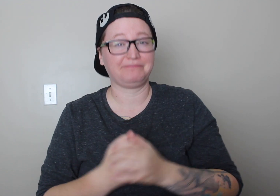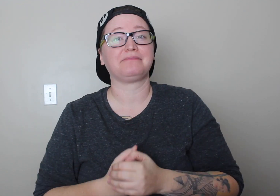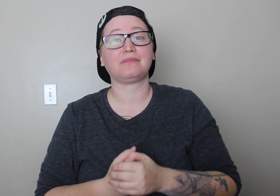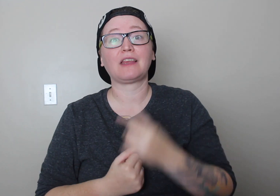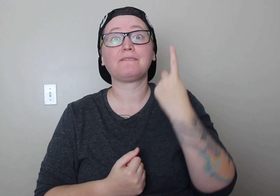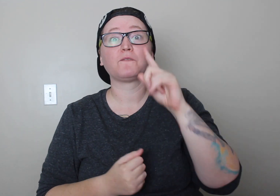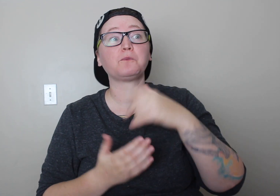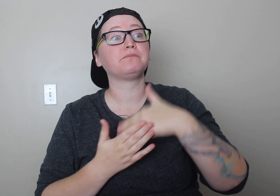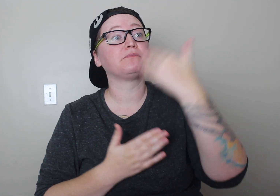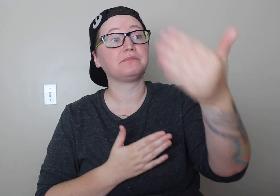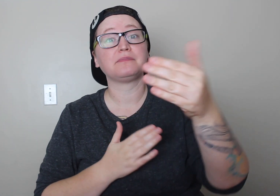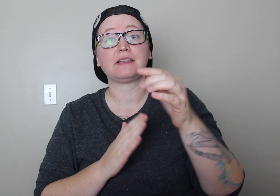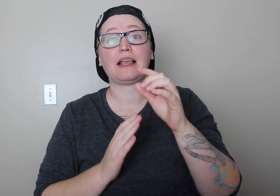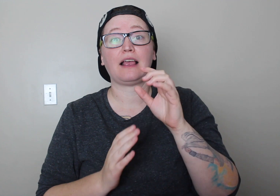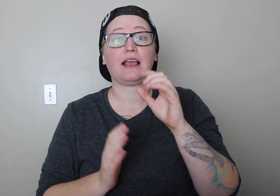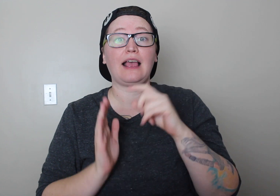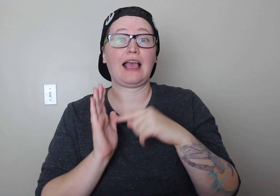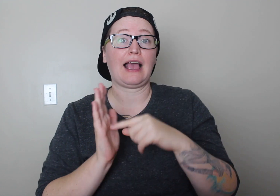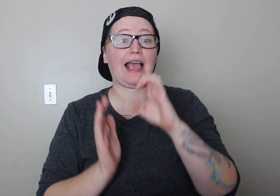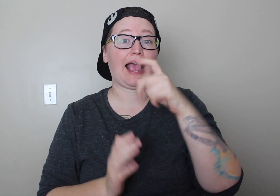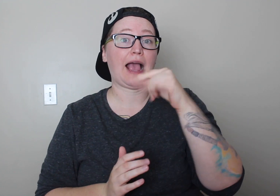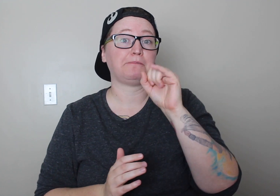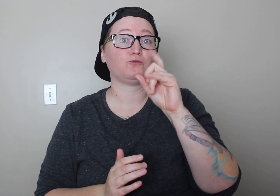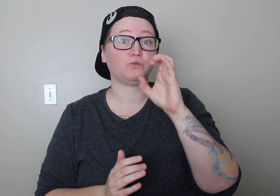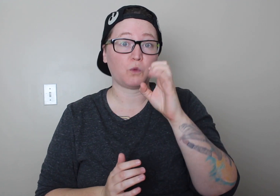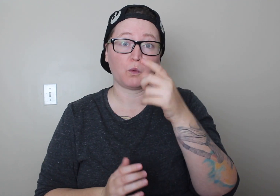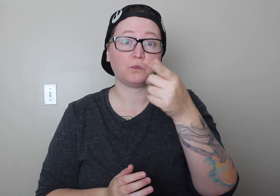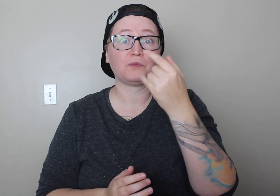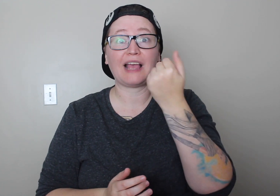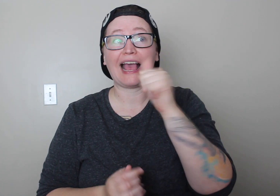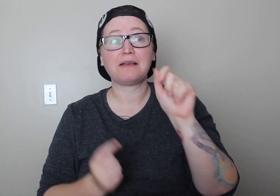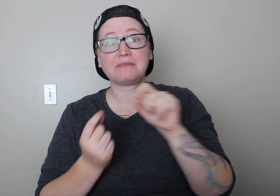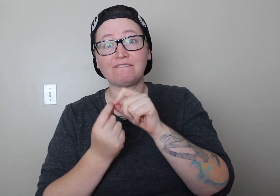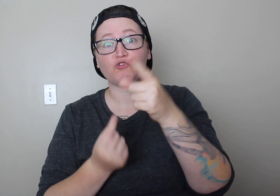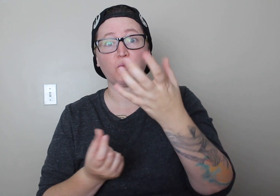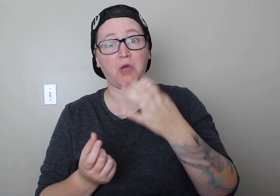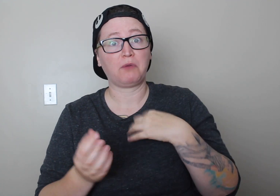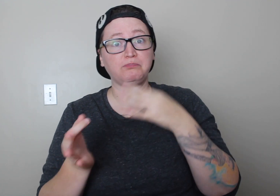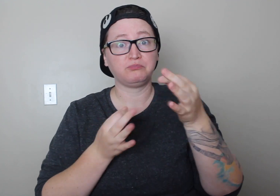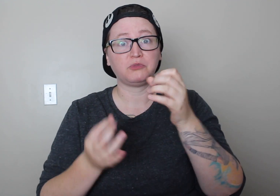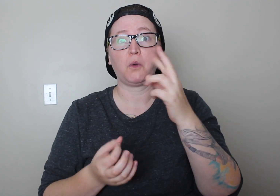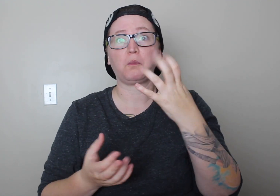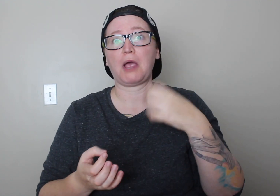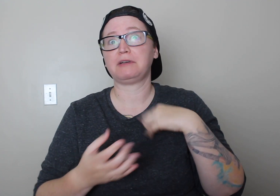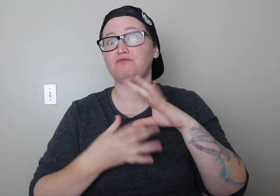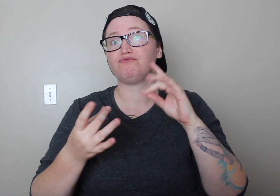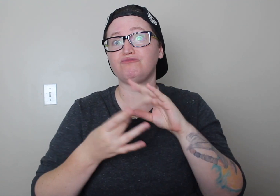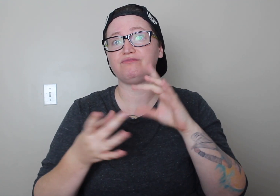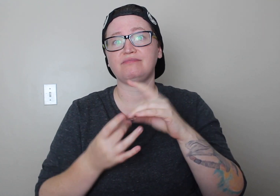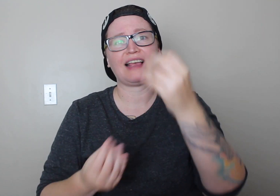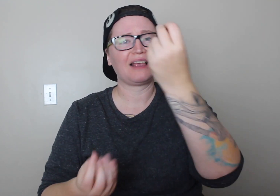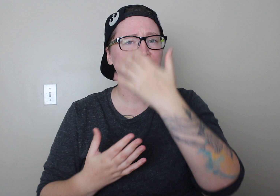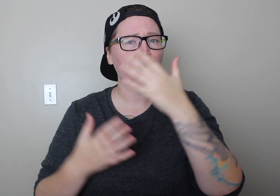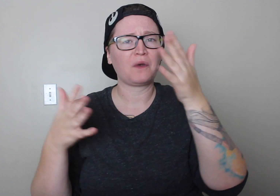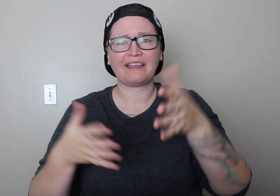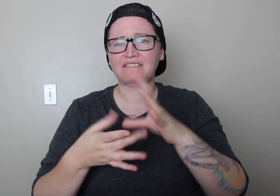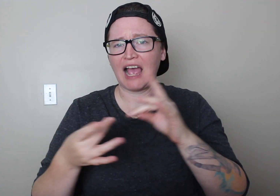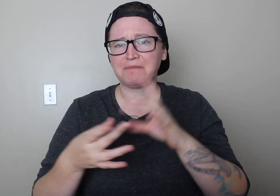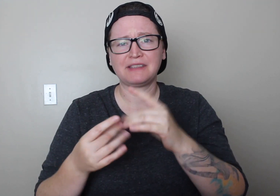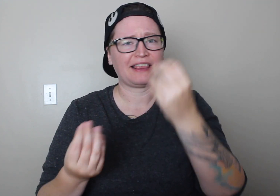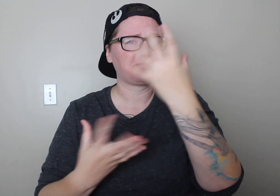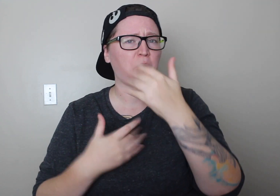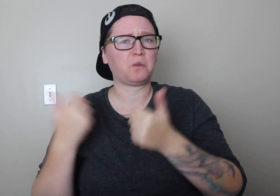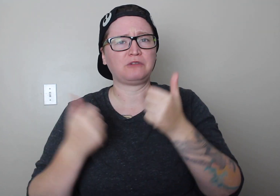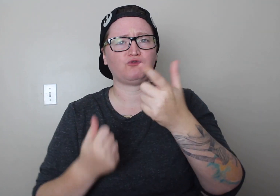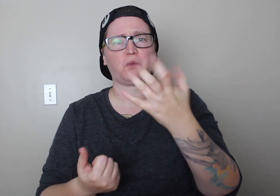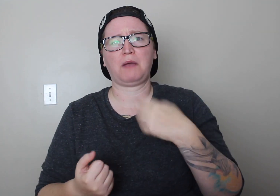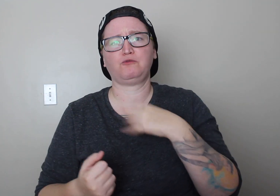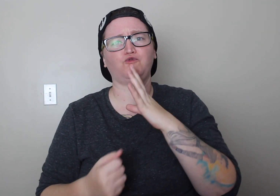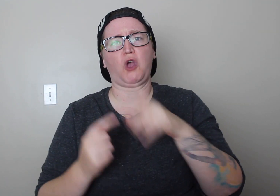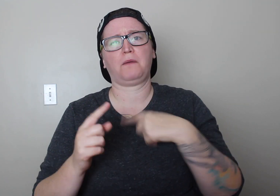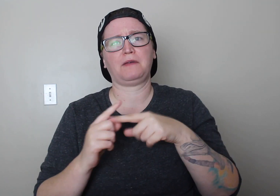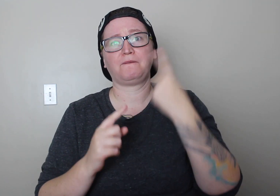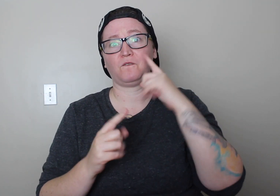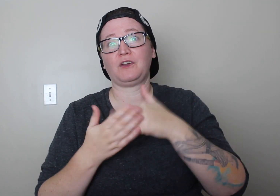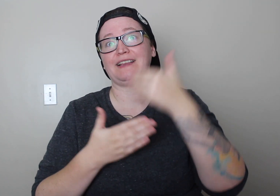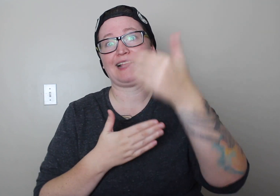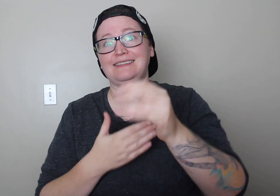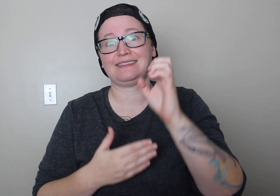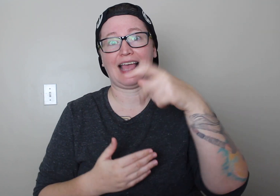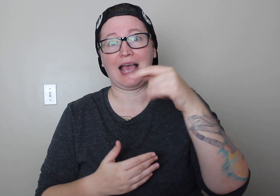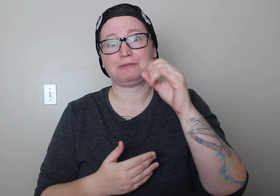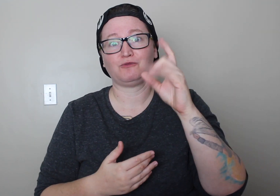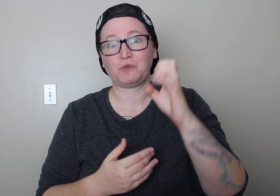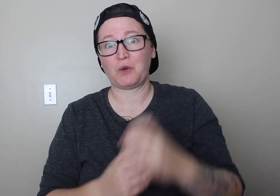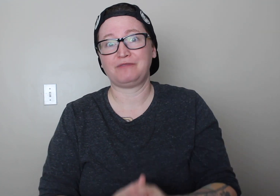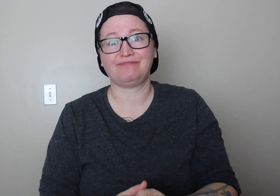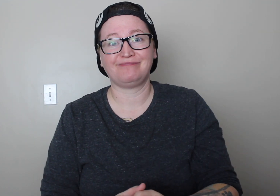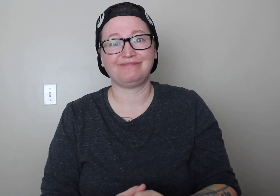For next episode, if there is any specific game mechanics you would like me to explain or just discuss about, then please let me know by leaving a comment.